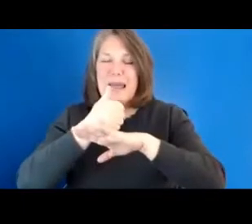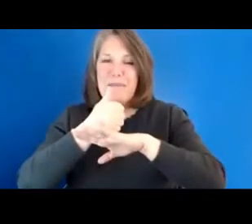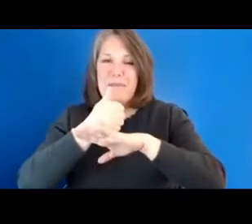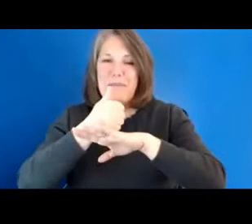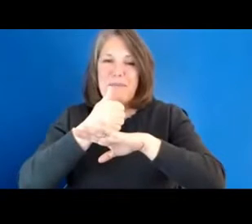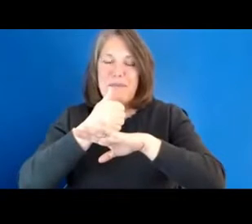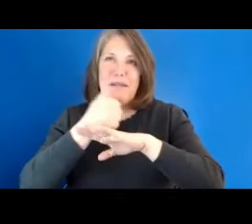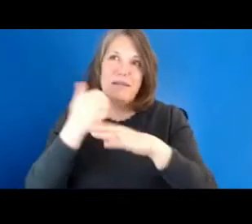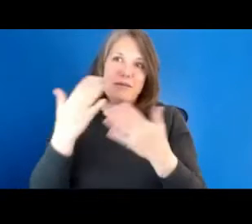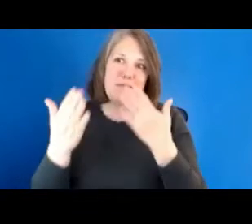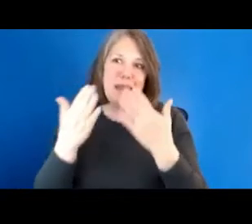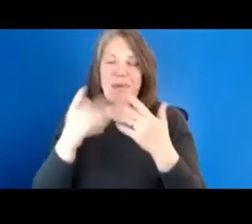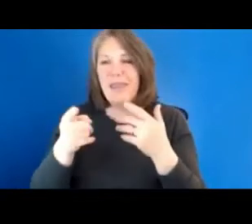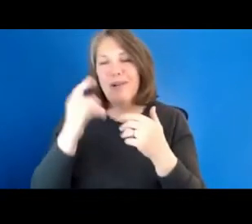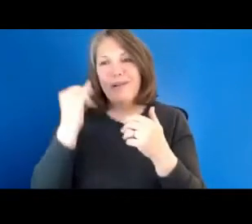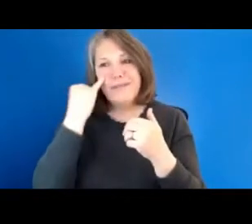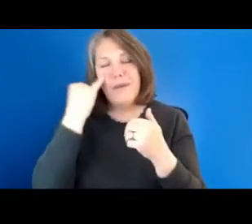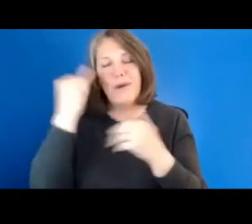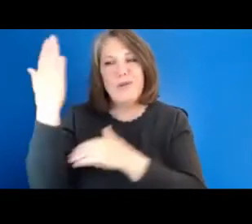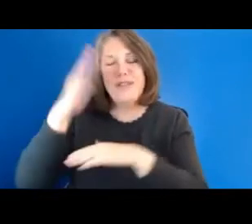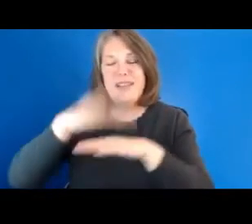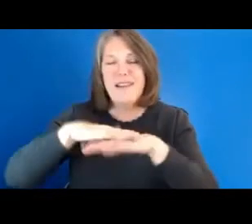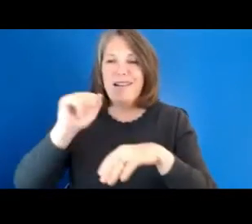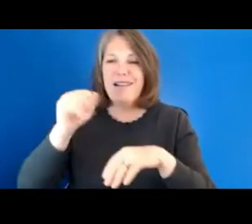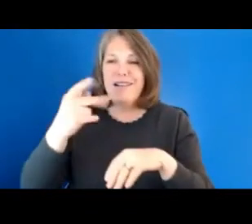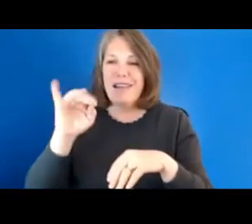your presenting on the ninth and you want to set up your own